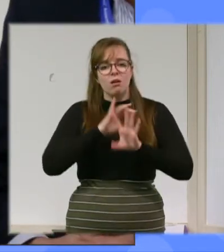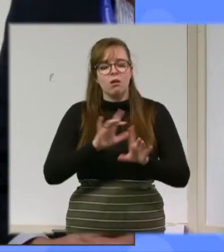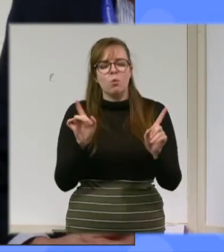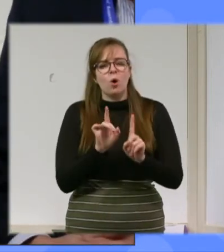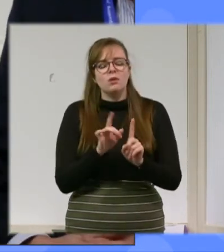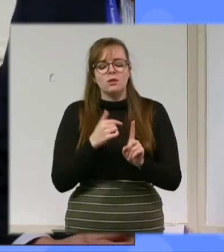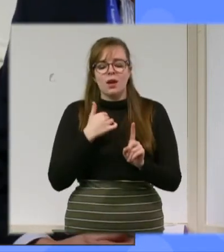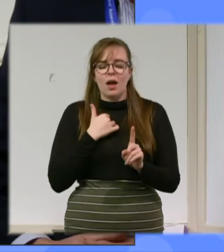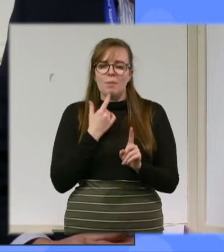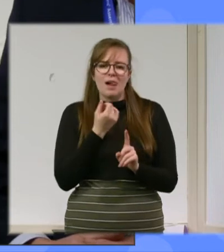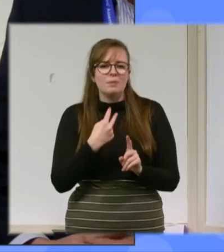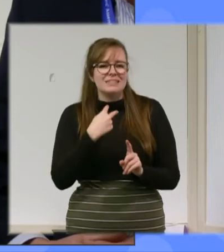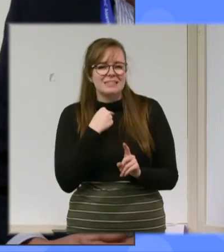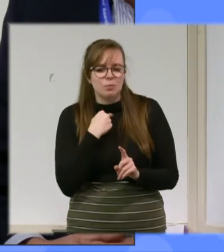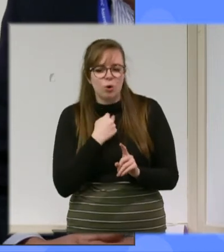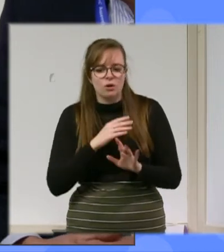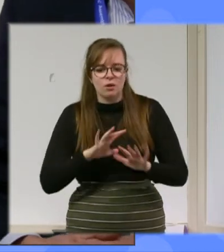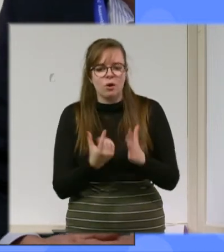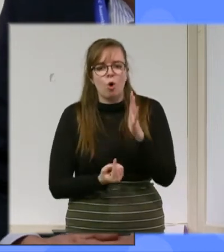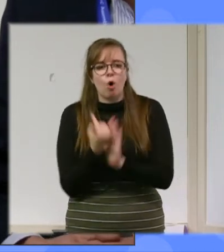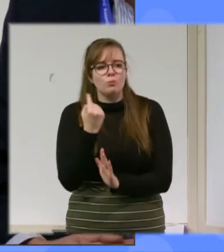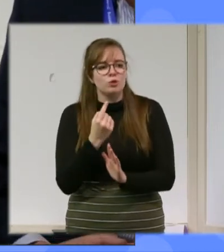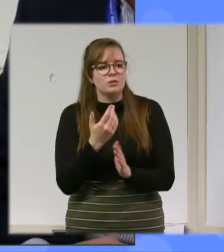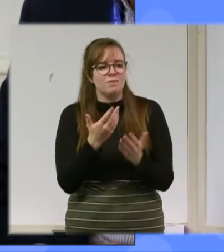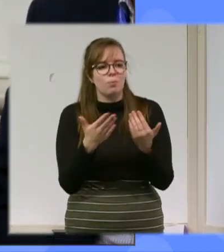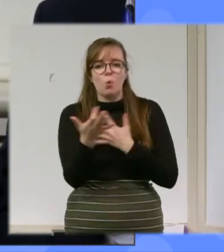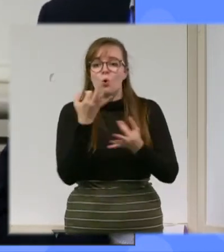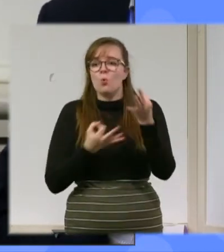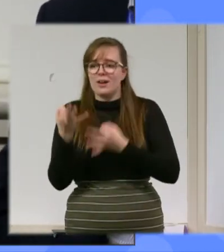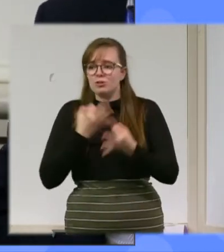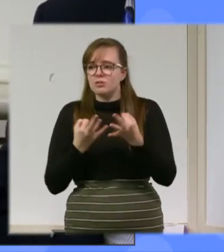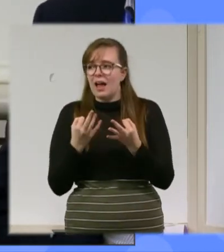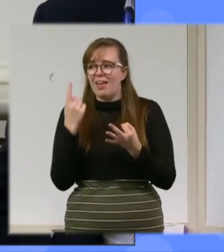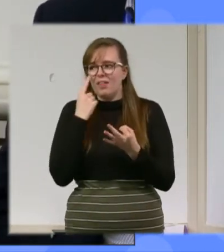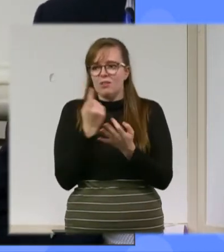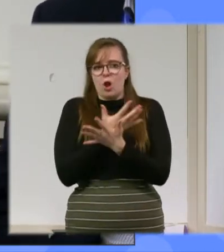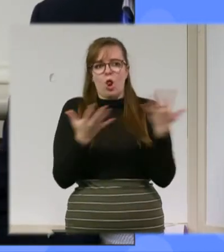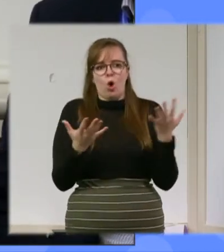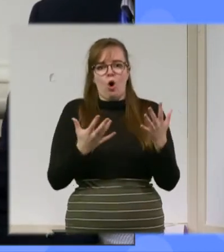this point we've not had an opportunity to hear from more of you because I think there is huge there's a lot more questions that you could have put to us